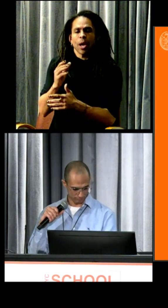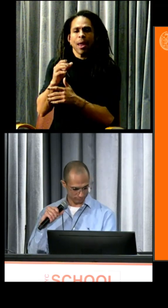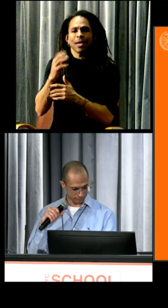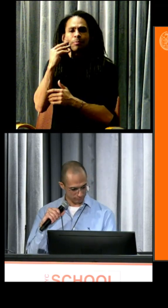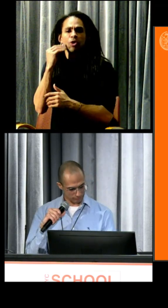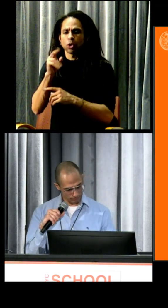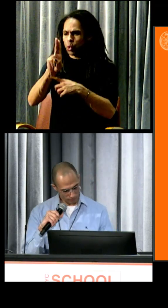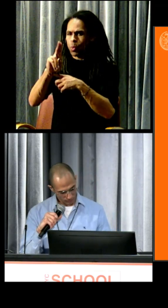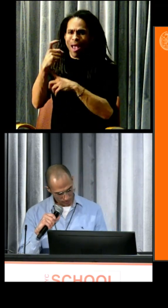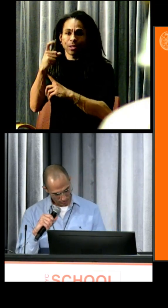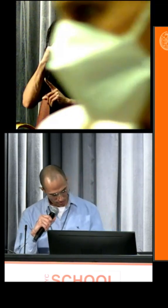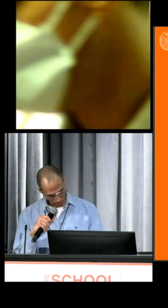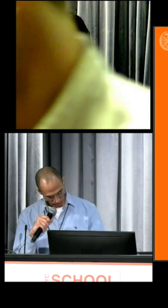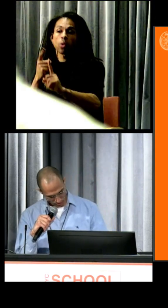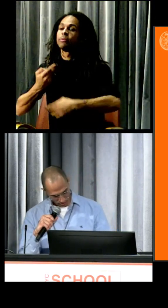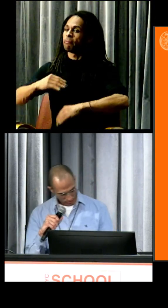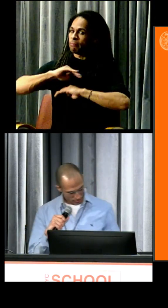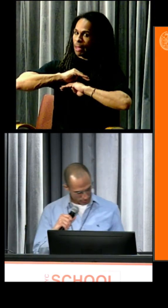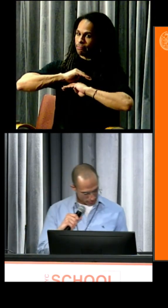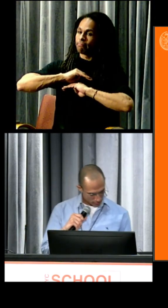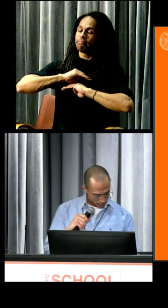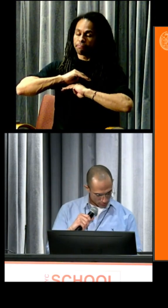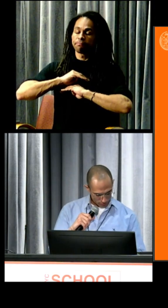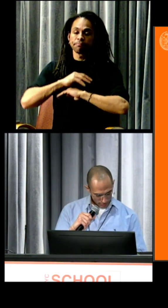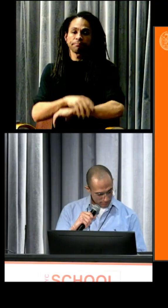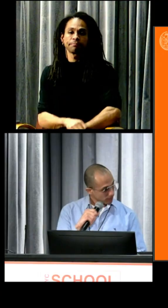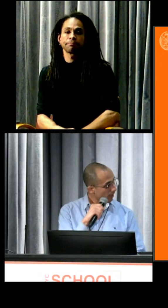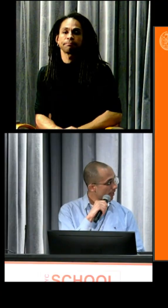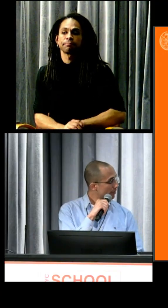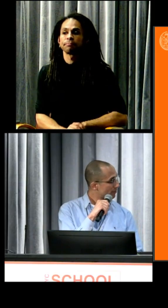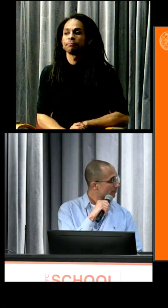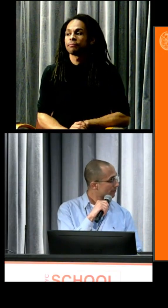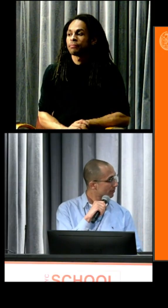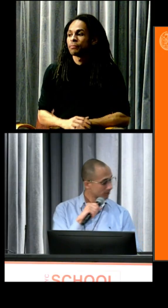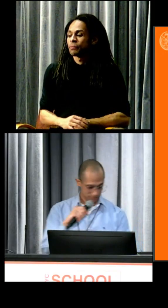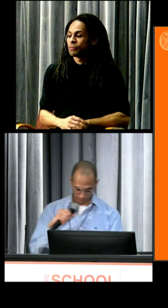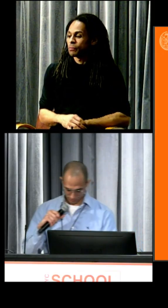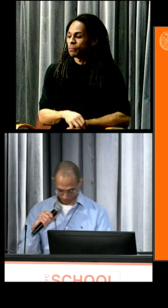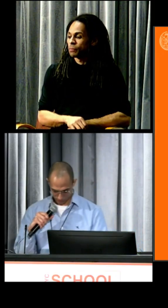neighborhoods look like in New York. And those use more than just the three neighborhoods that we listed.